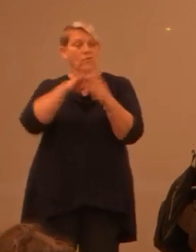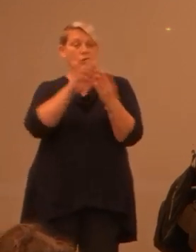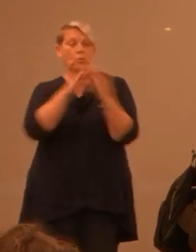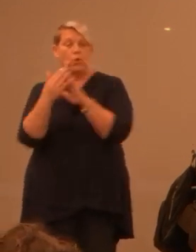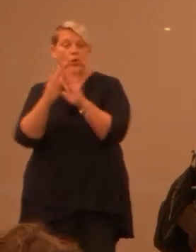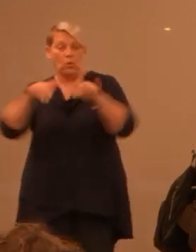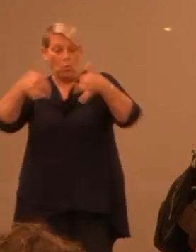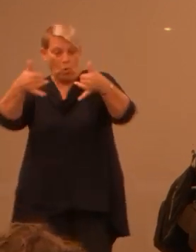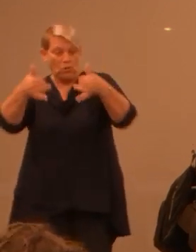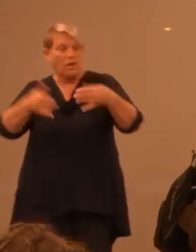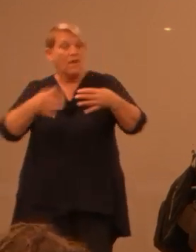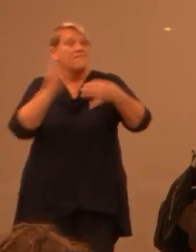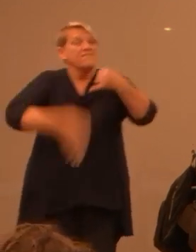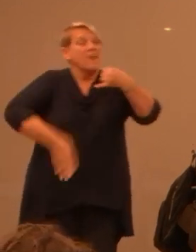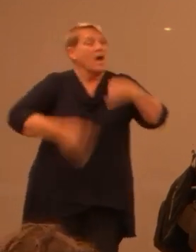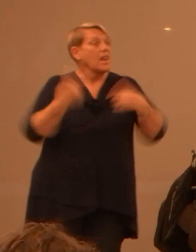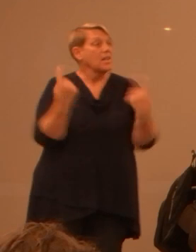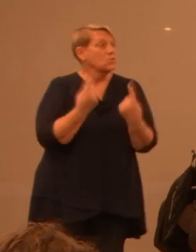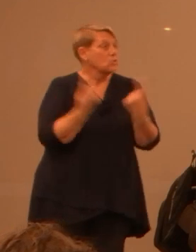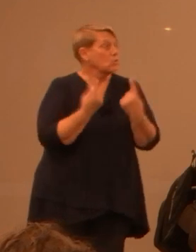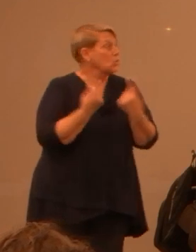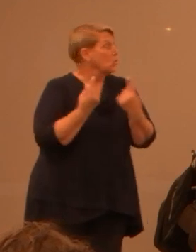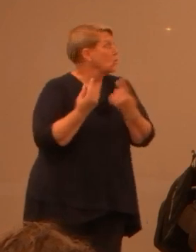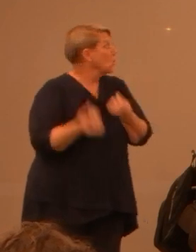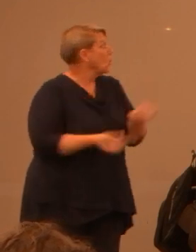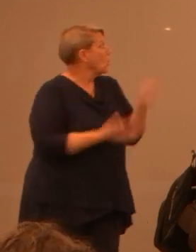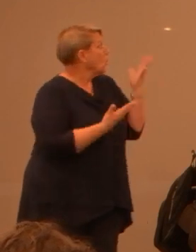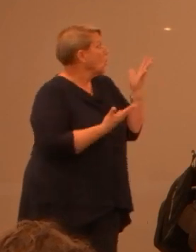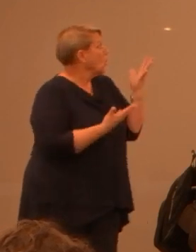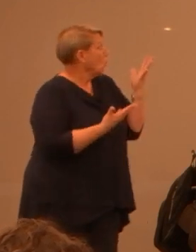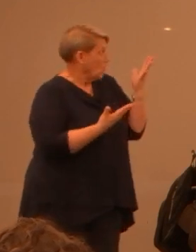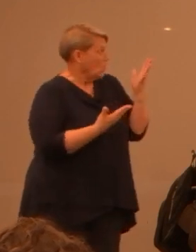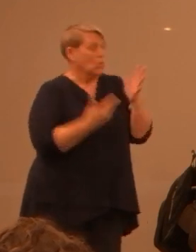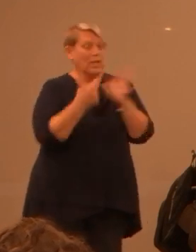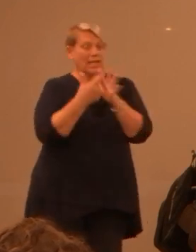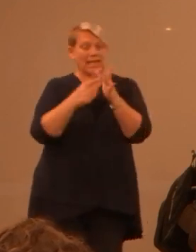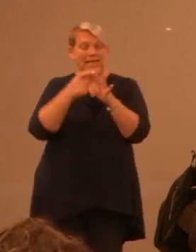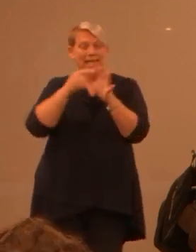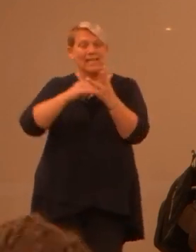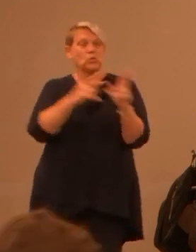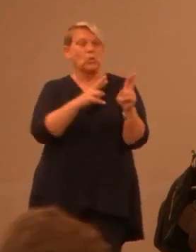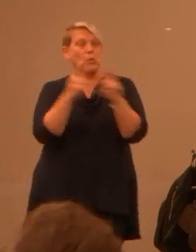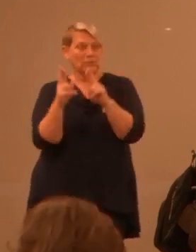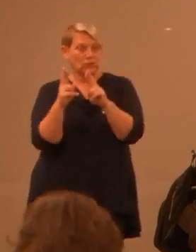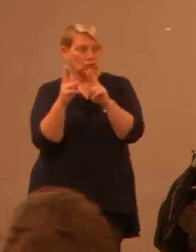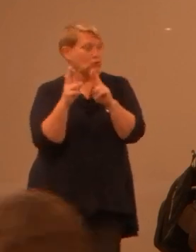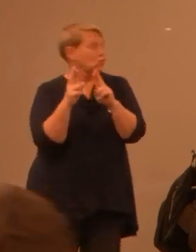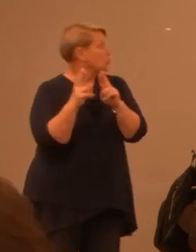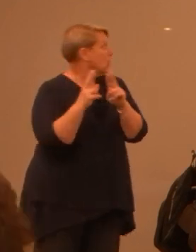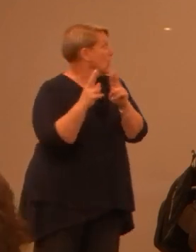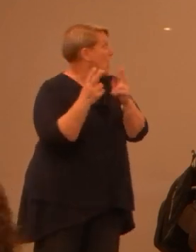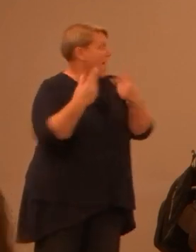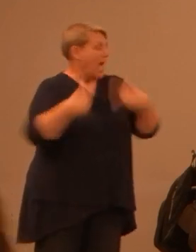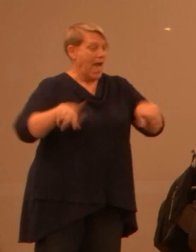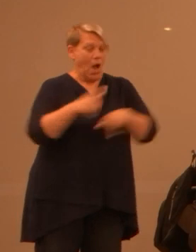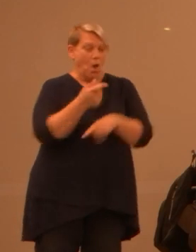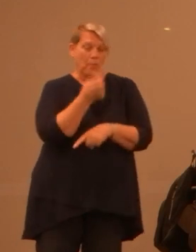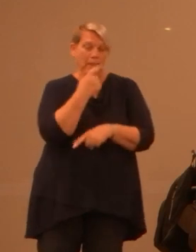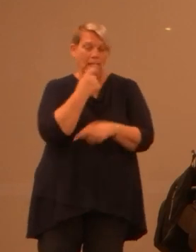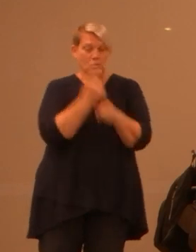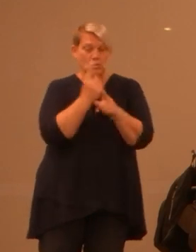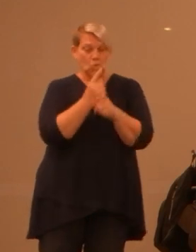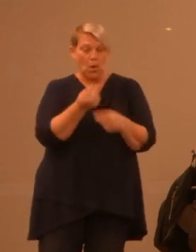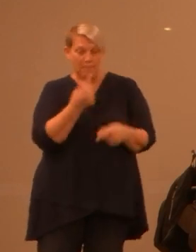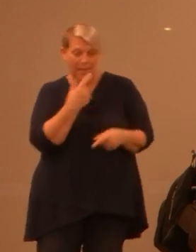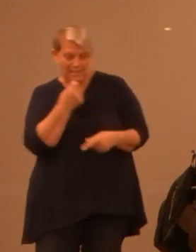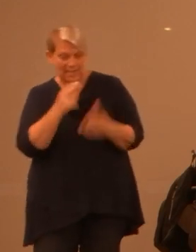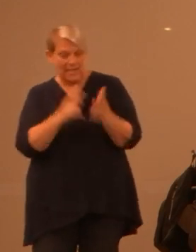the finalists are KidzWish, Our Pills Talk Medicine and Nature play WA.